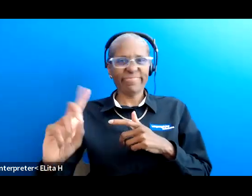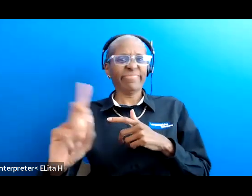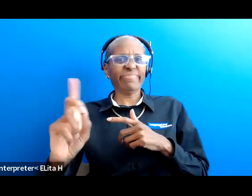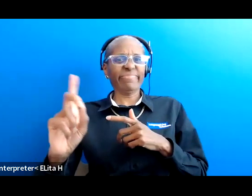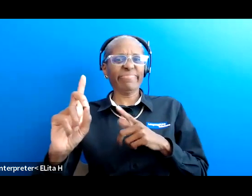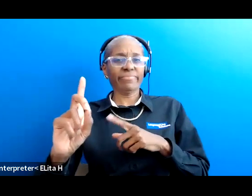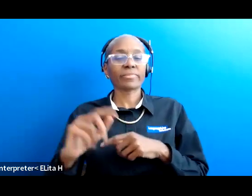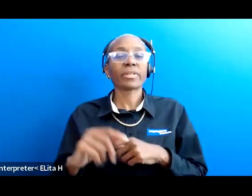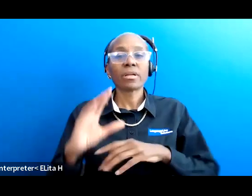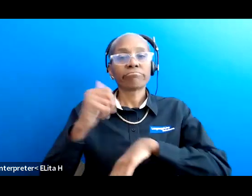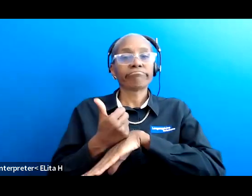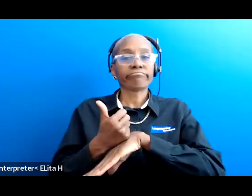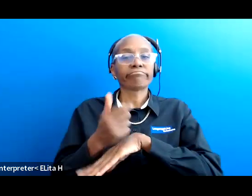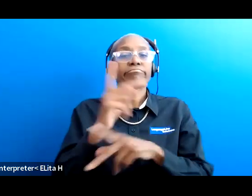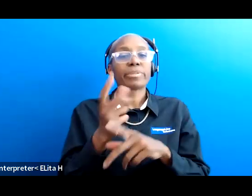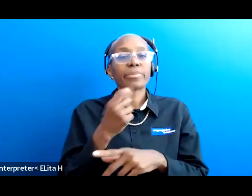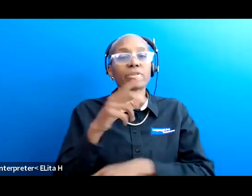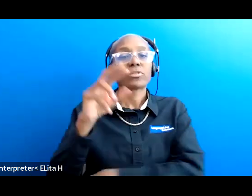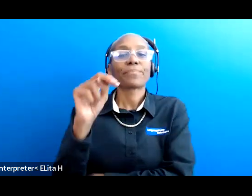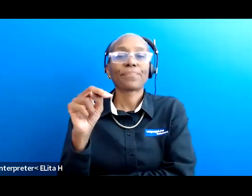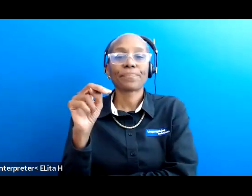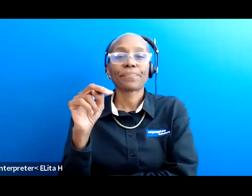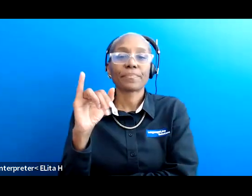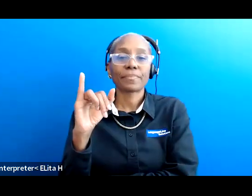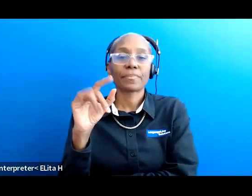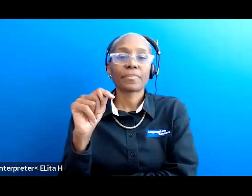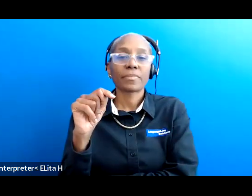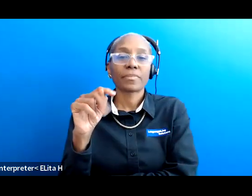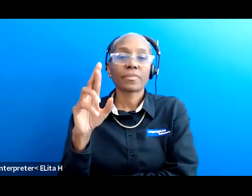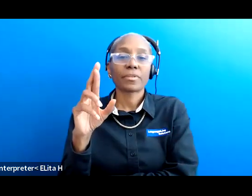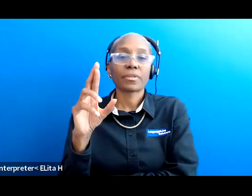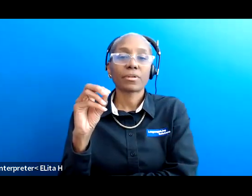Sometimes people who take Nitroglycerin for heart issues will